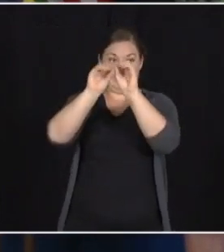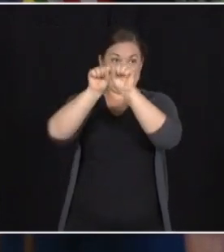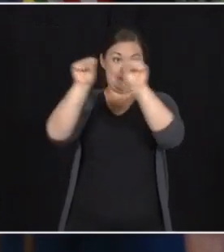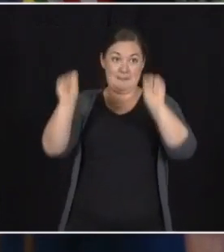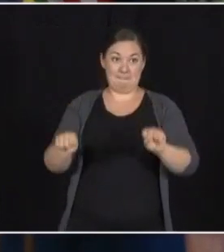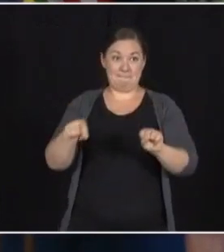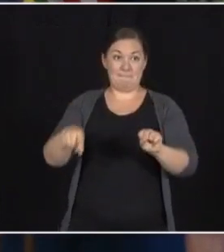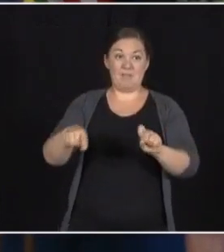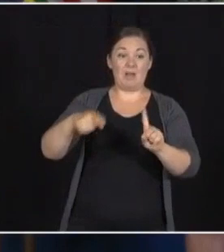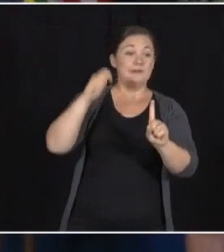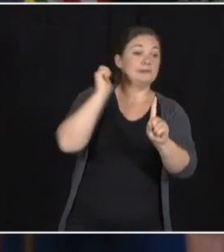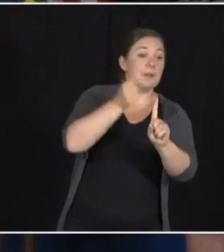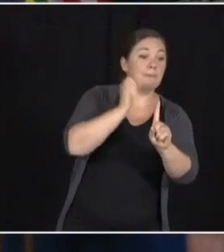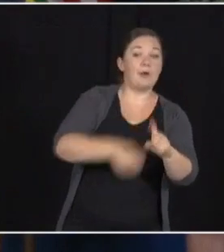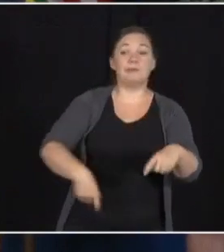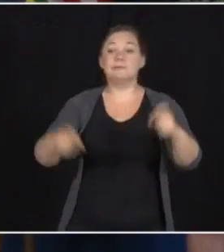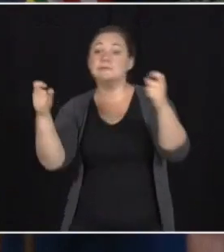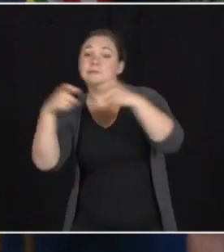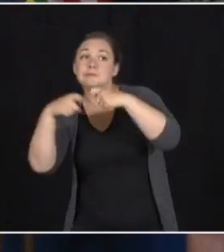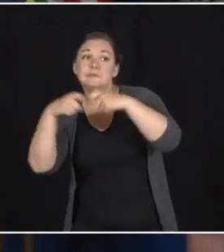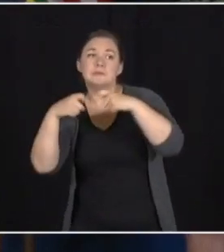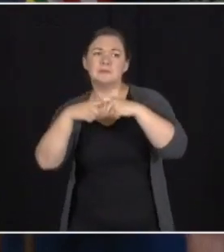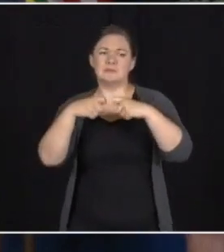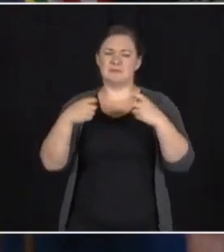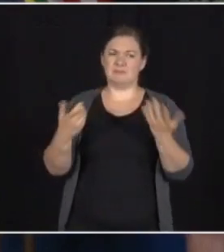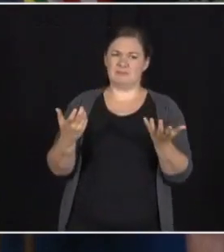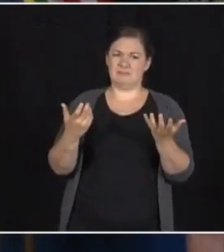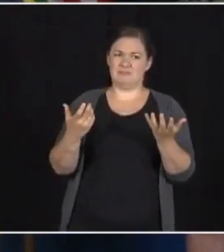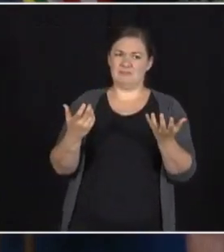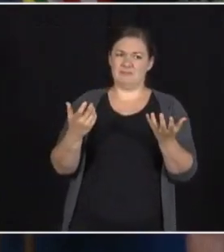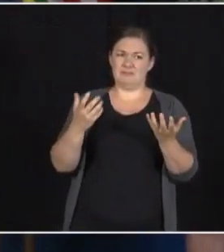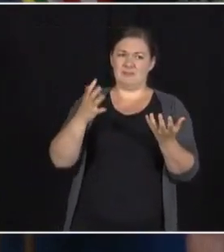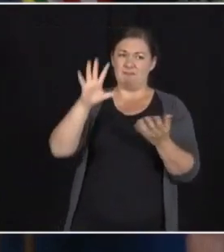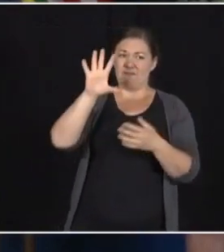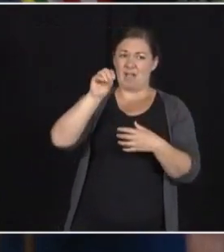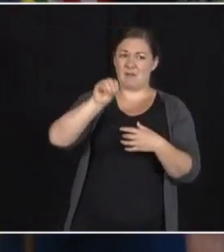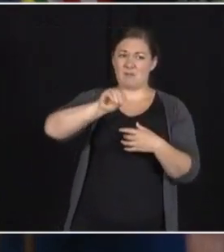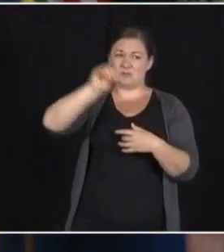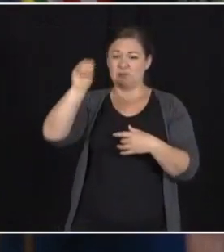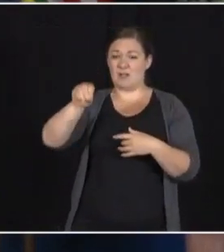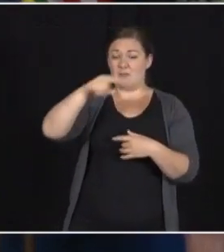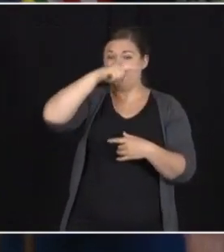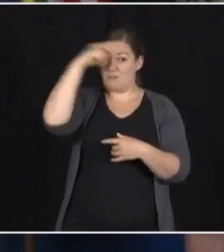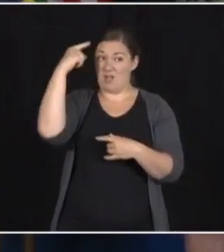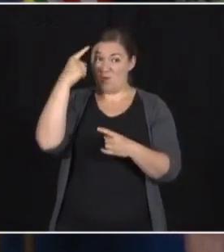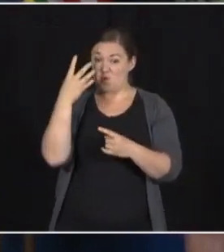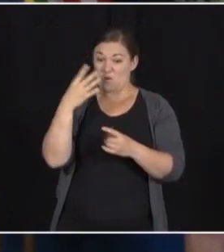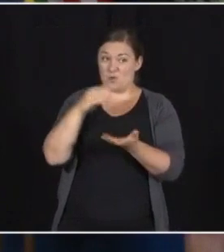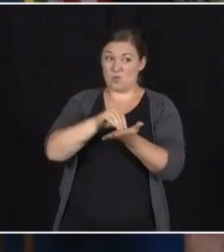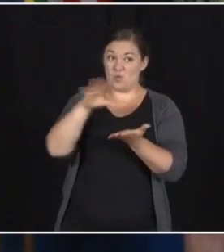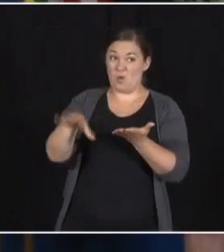, grade 12 and then you're going to college. And by the way, I think college is fantastic and trades are great.